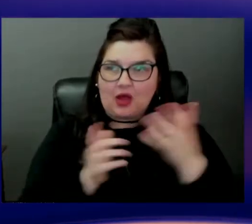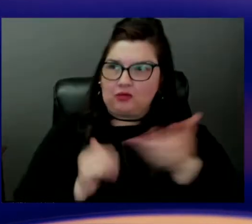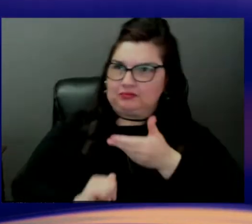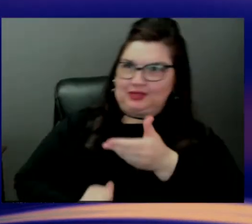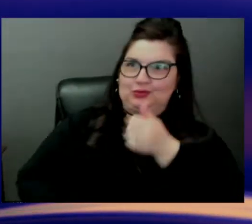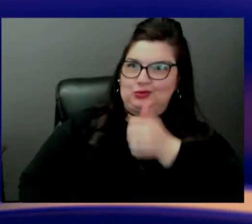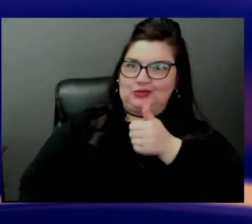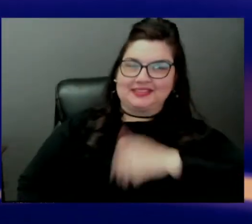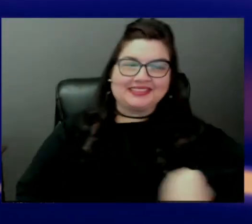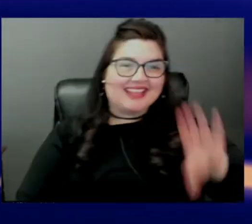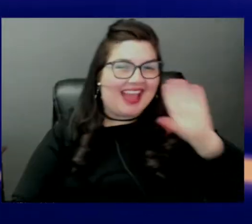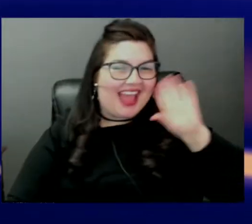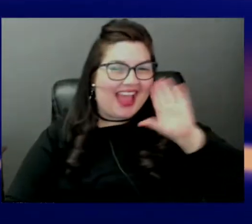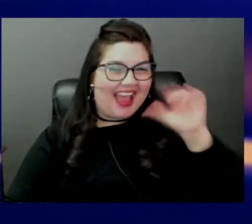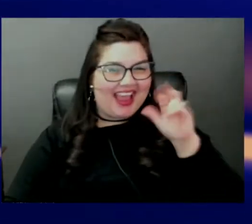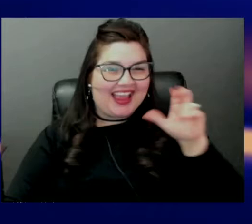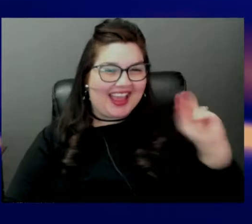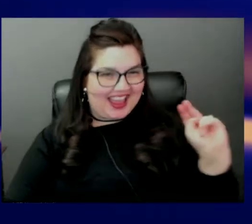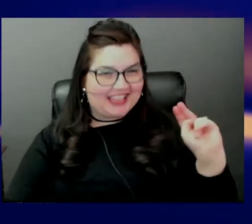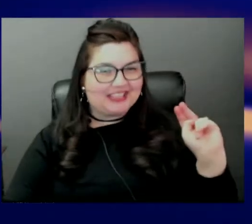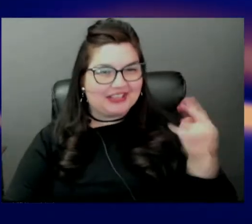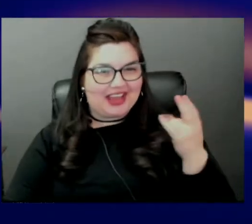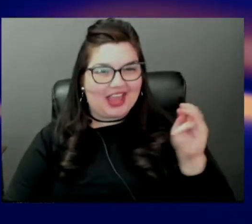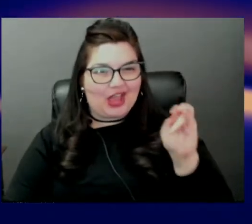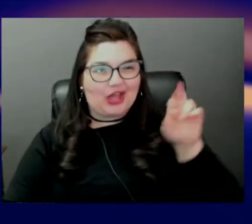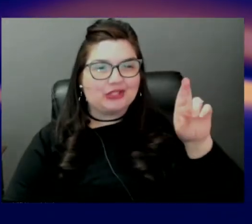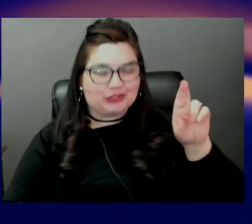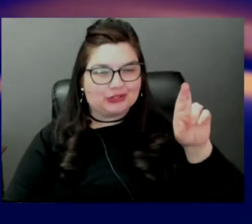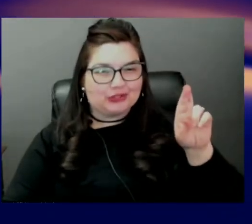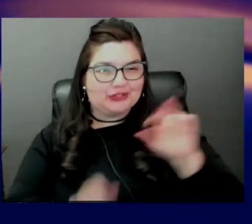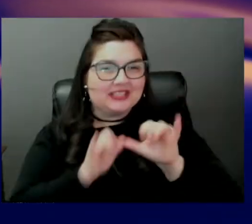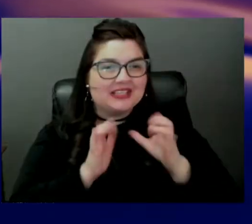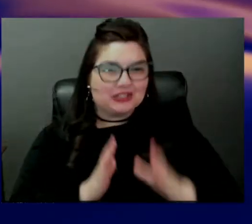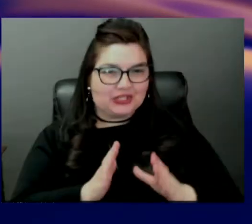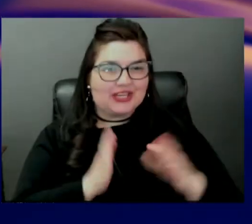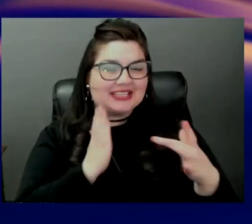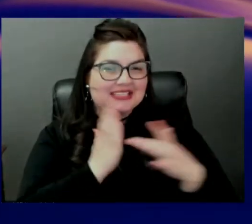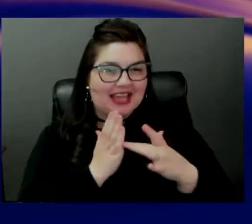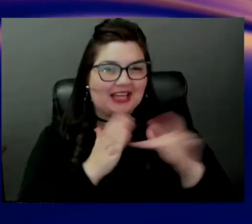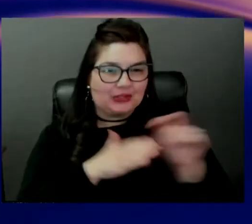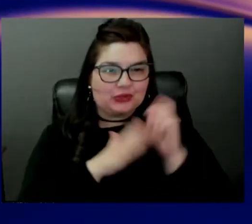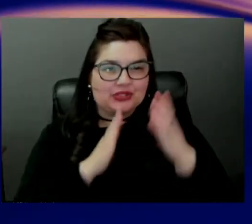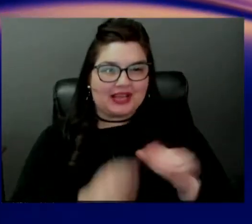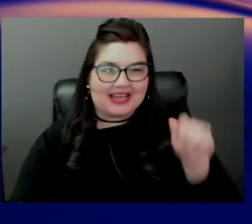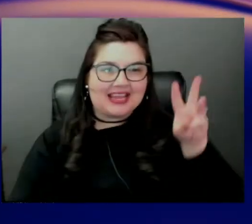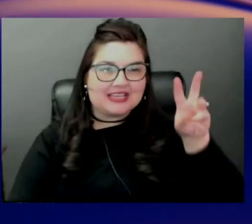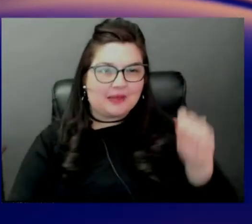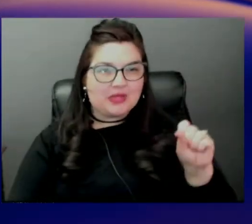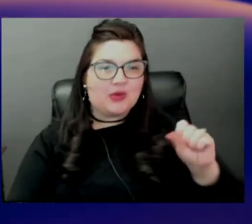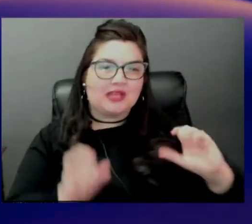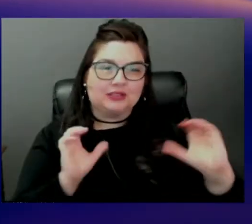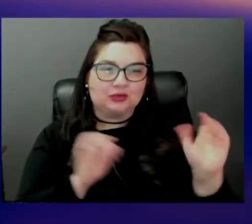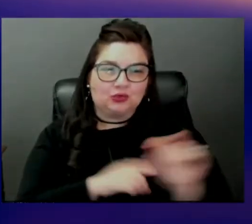Hey everyone. My name is Aaron Hunter. I am a senior technical trainer with the AWS training certification team. All right.